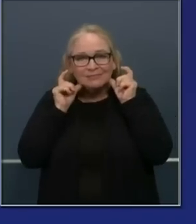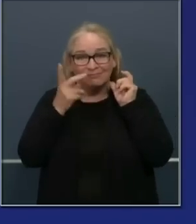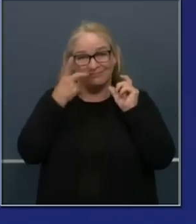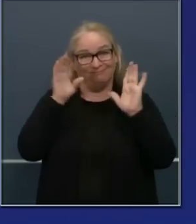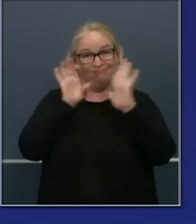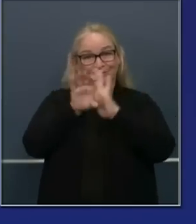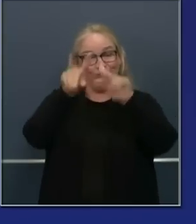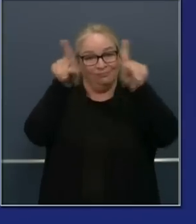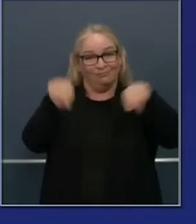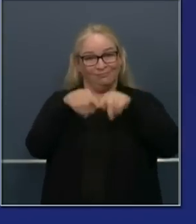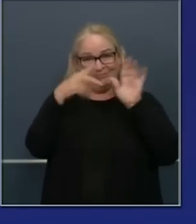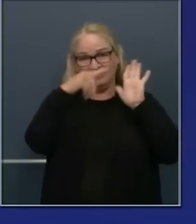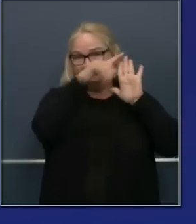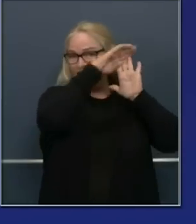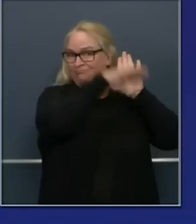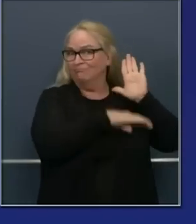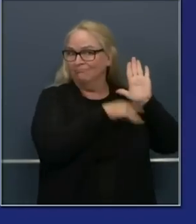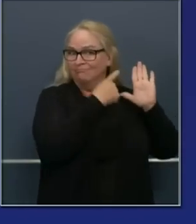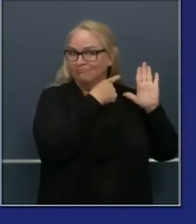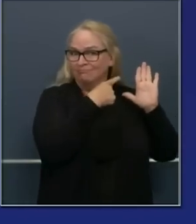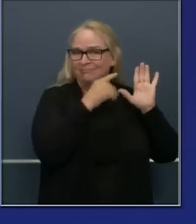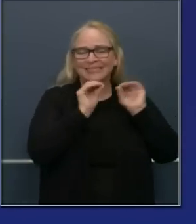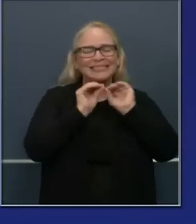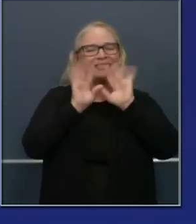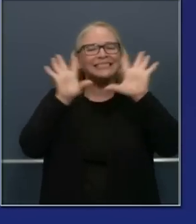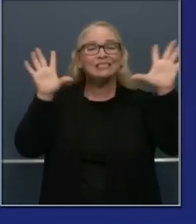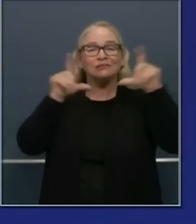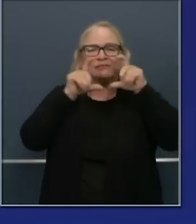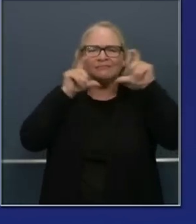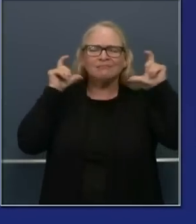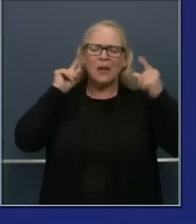TRANSMISSION CAN BE SUBSTANTIALLY MITIGATED BY